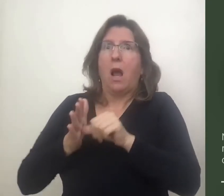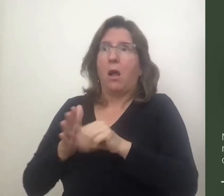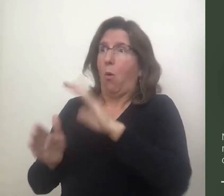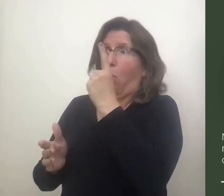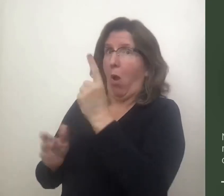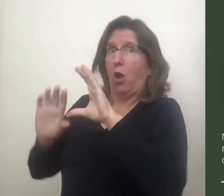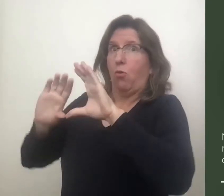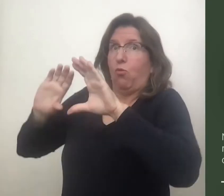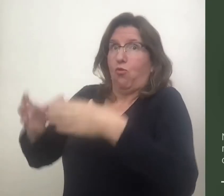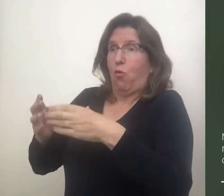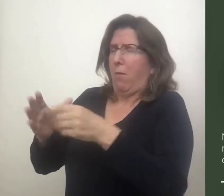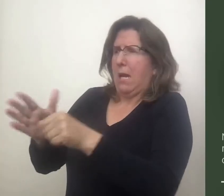of another group.